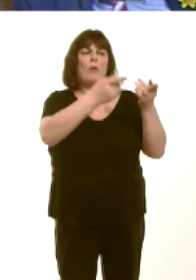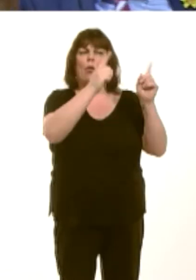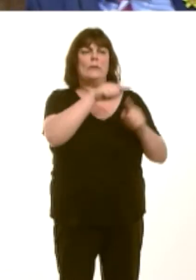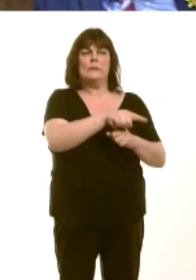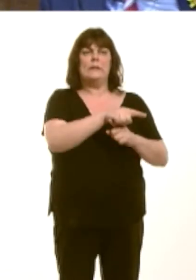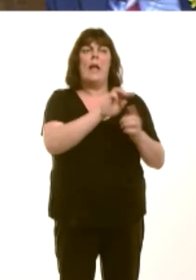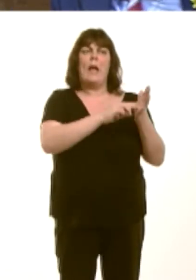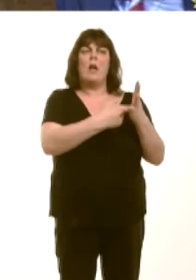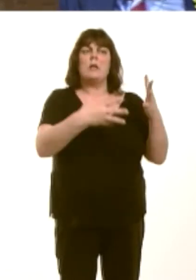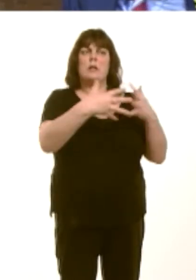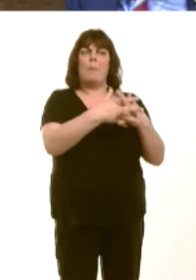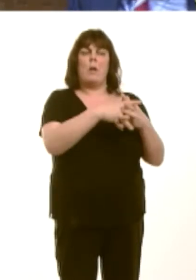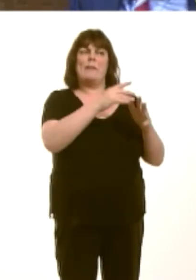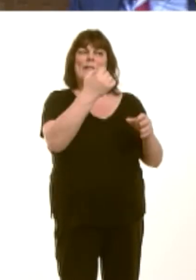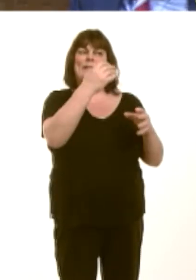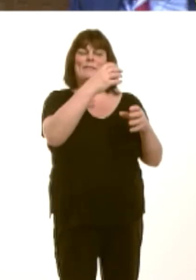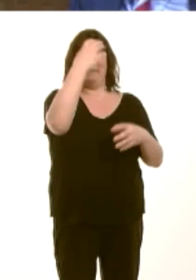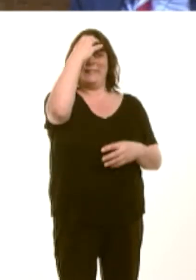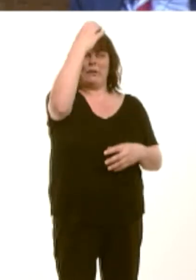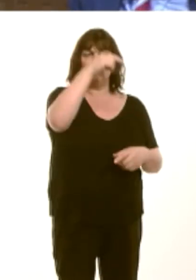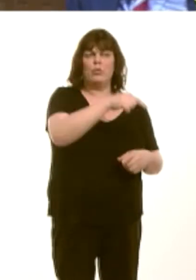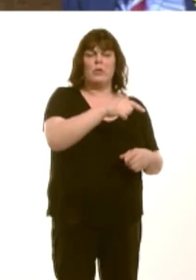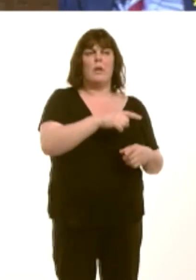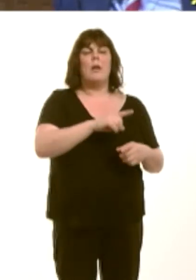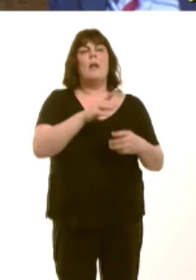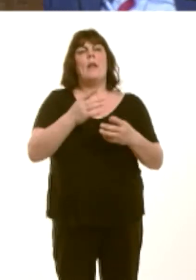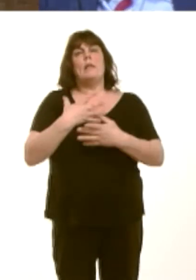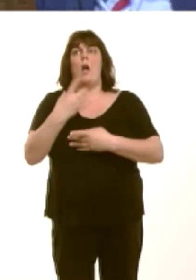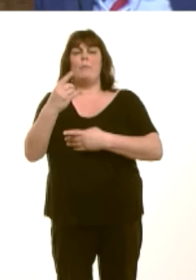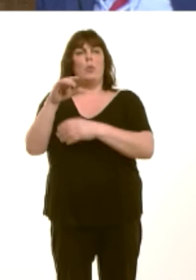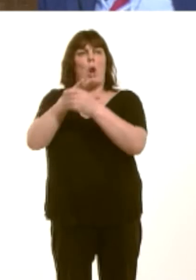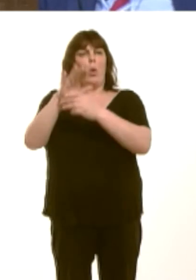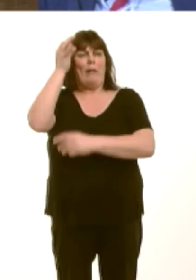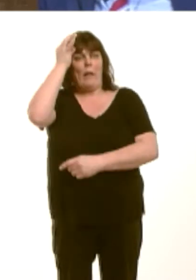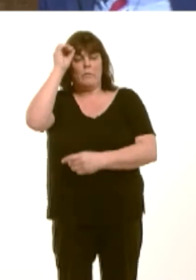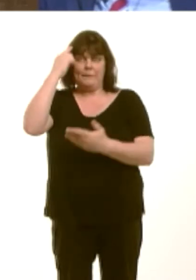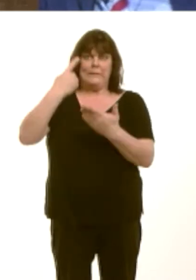Itís for the local planning authority to decide how it moves forward in terms of any